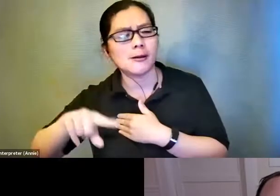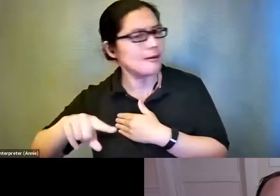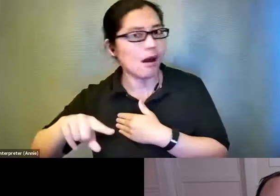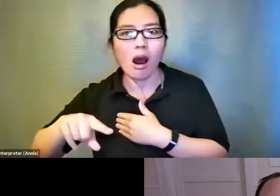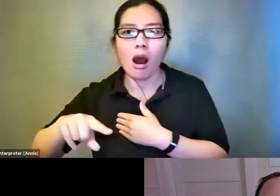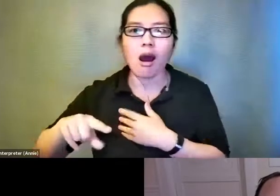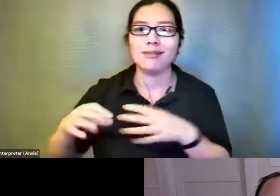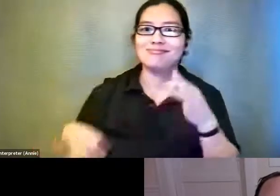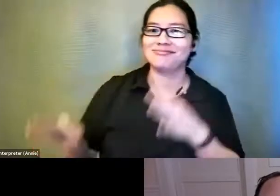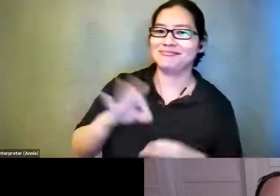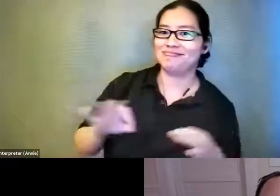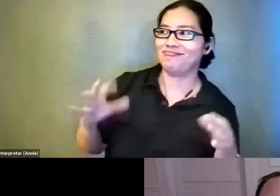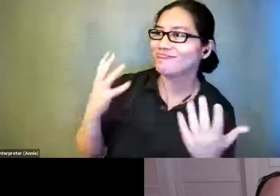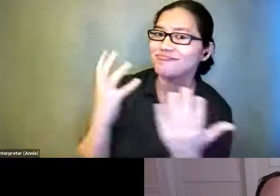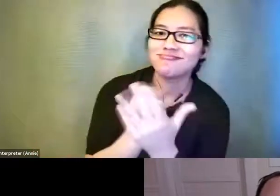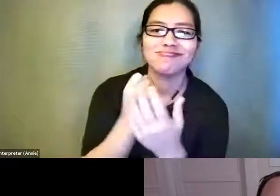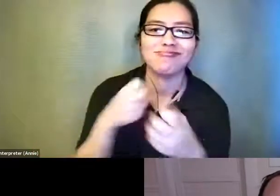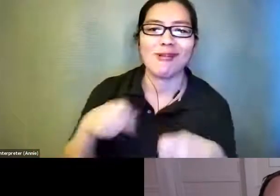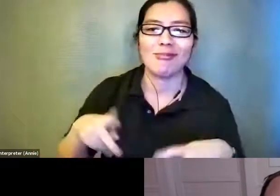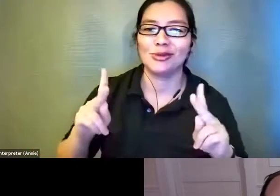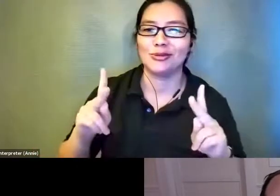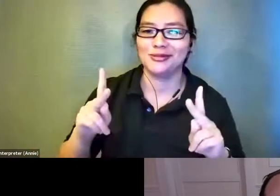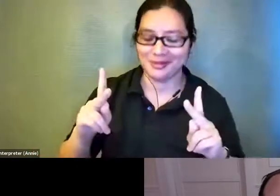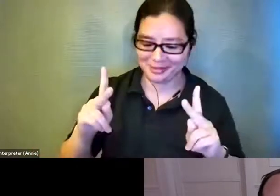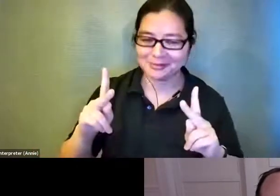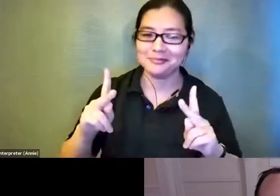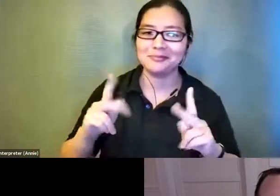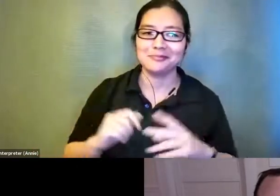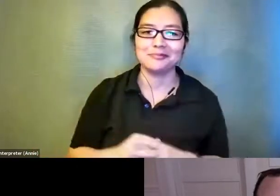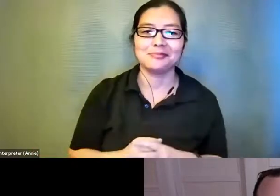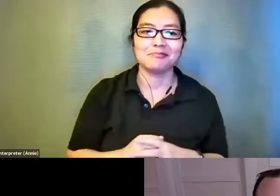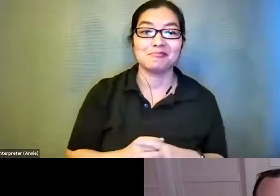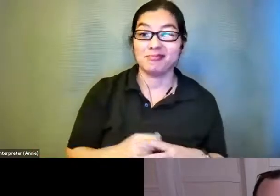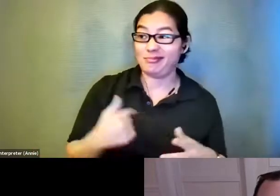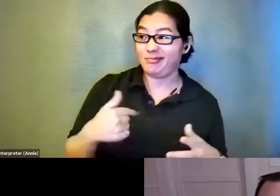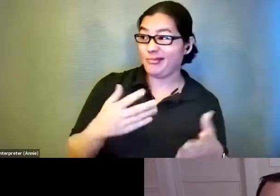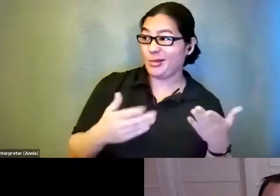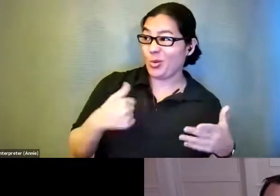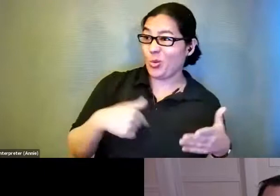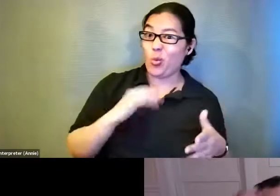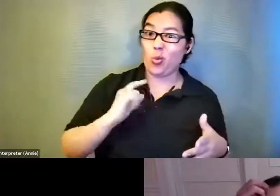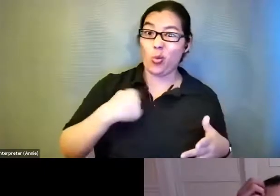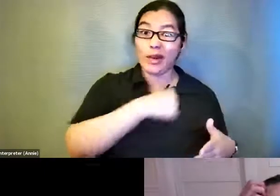. This is an opportunity for us to maybe lead the way on it. And think